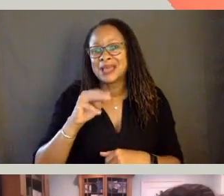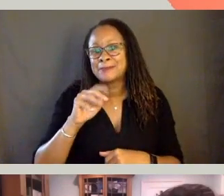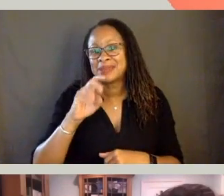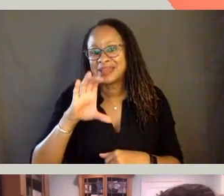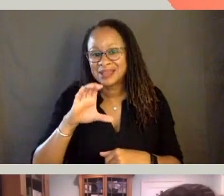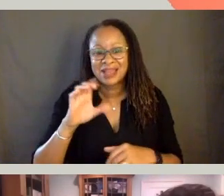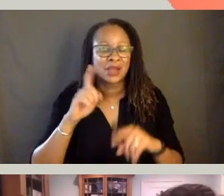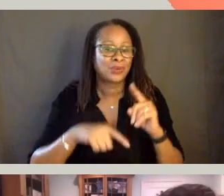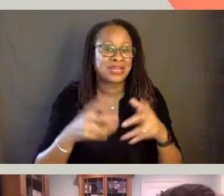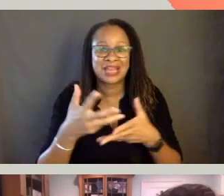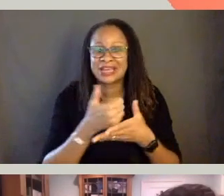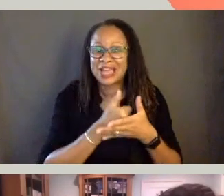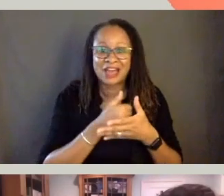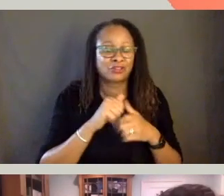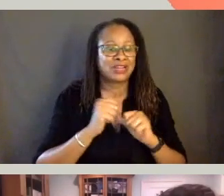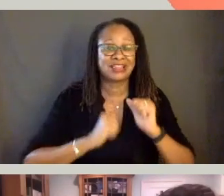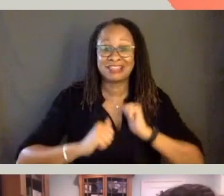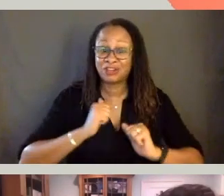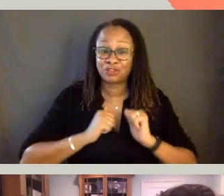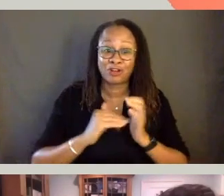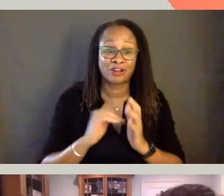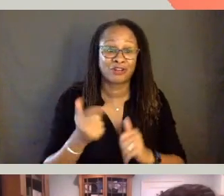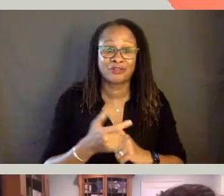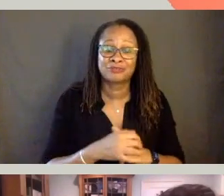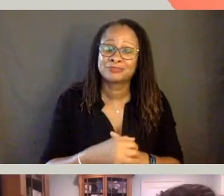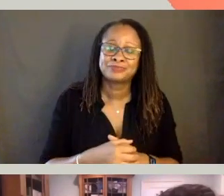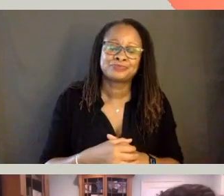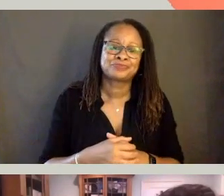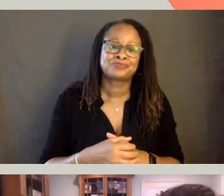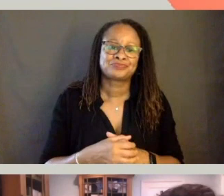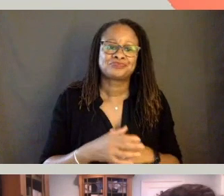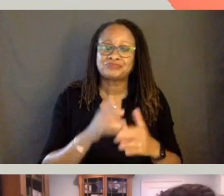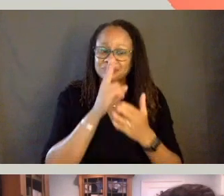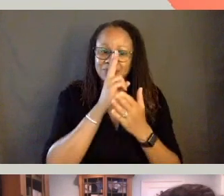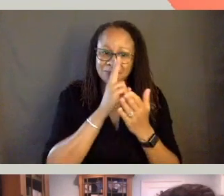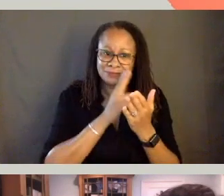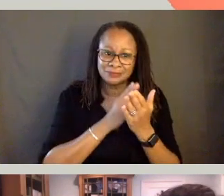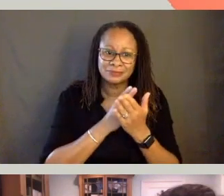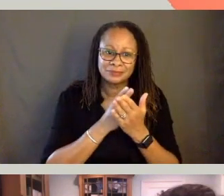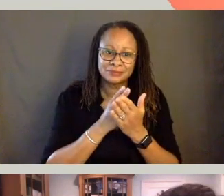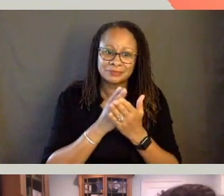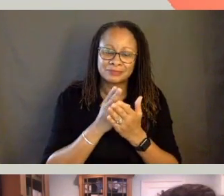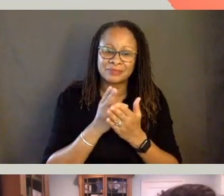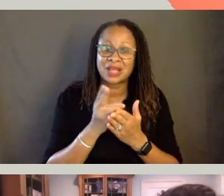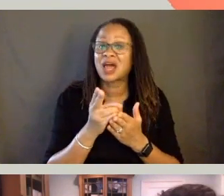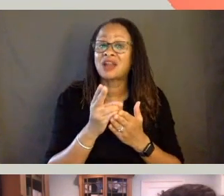in theatrical spaces. And honestly, I mean, to be honest, a lot of my target audience does not gather